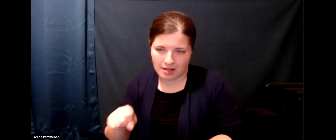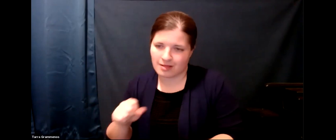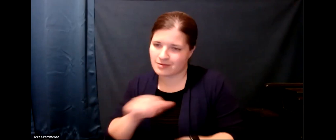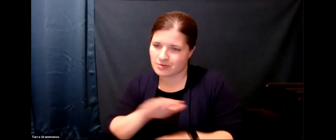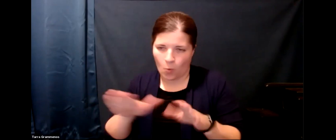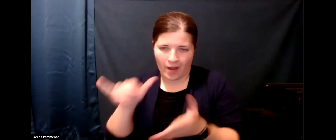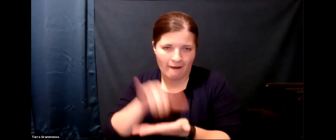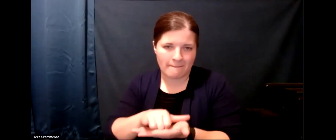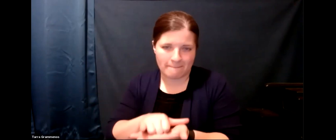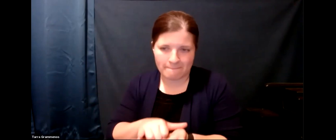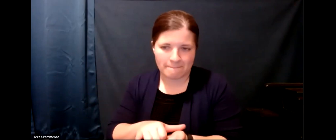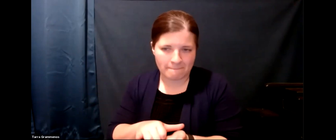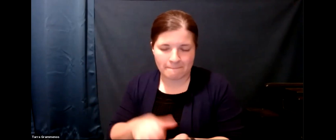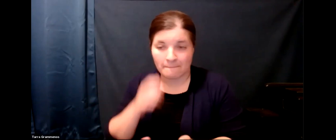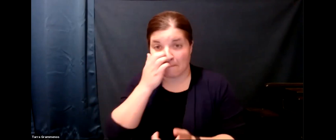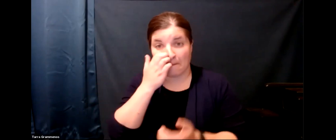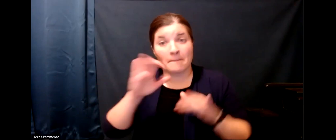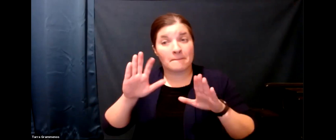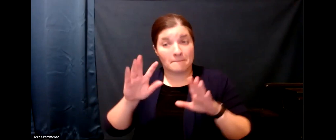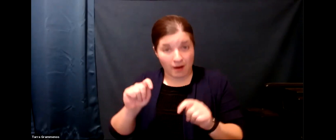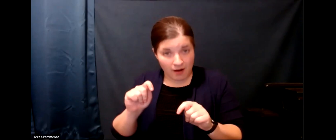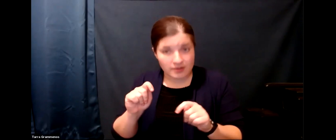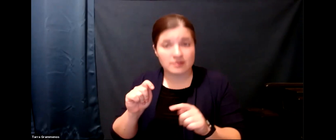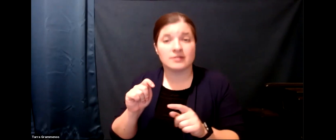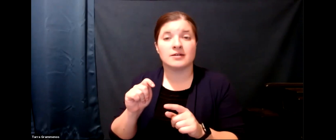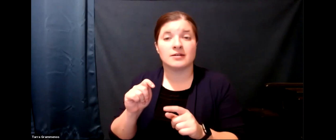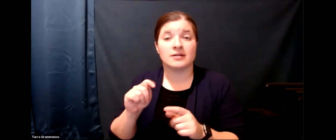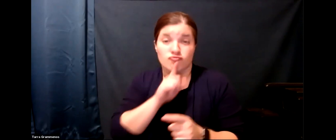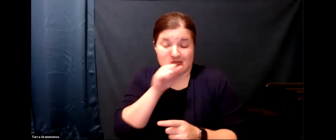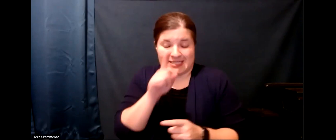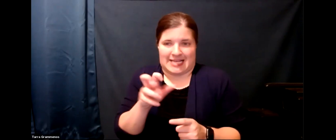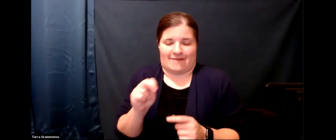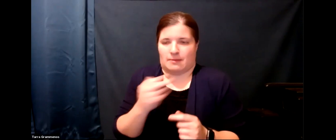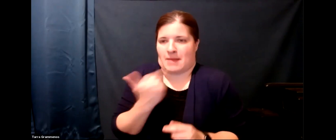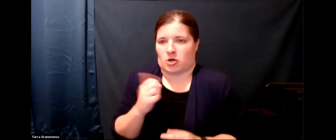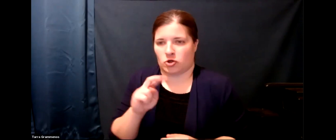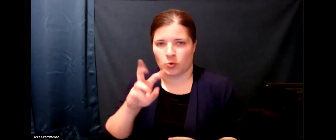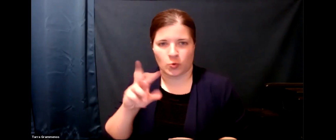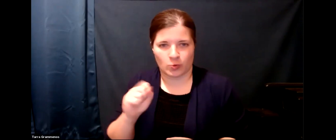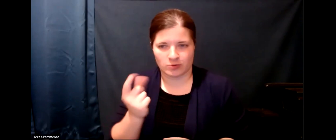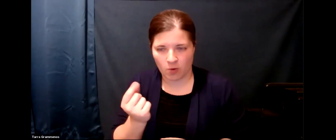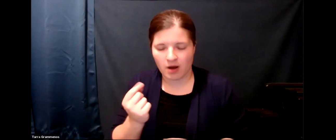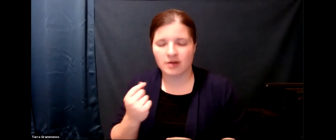But the even better news is that we went through a